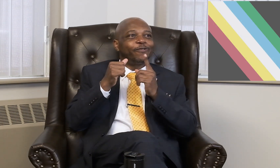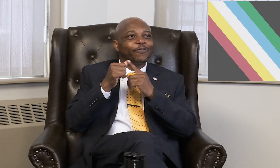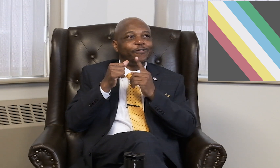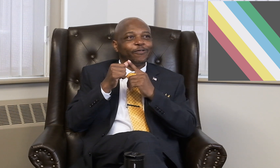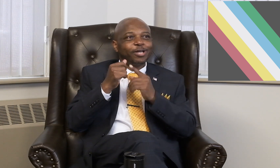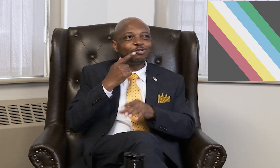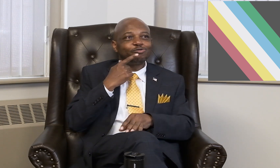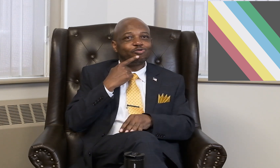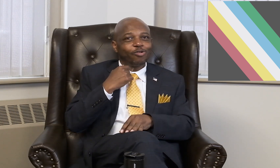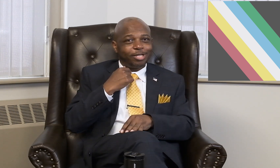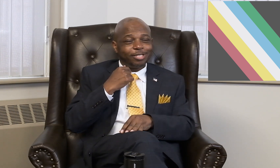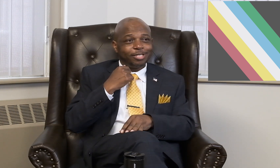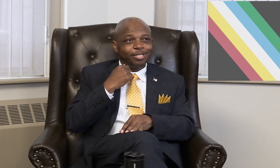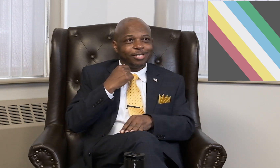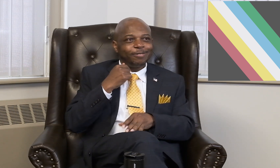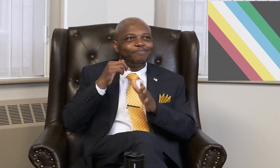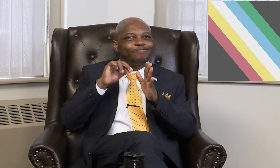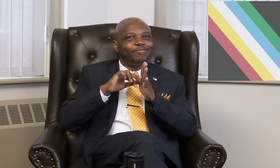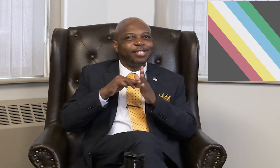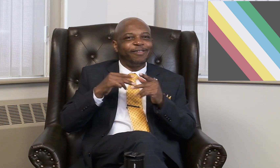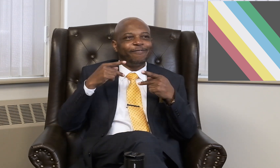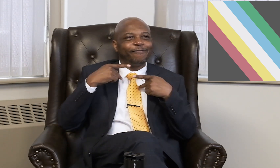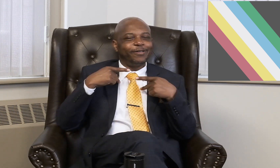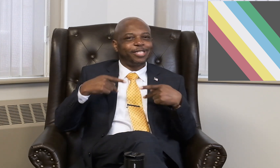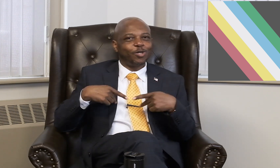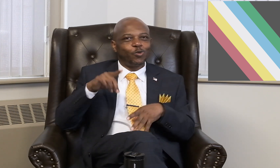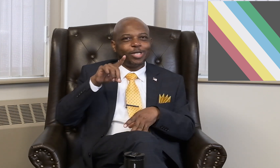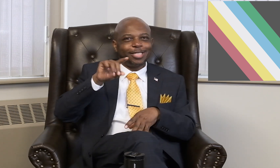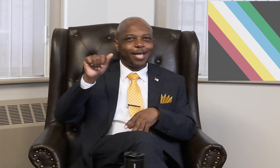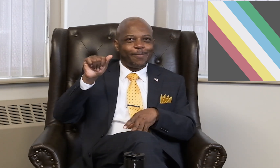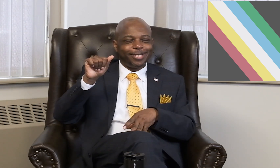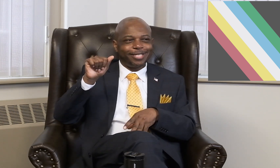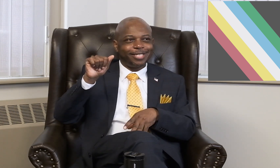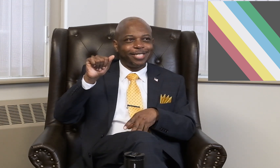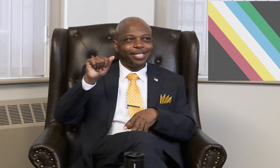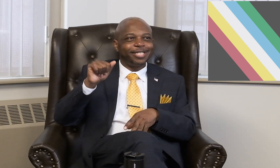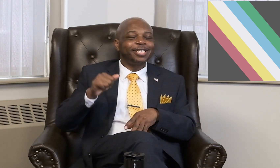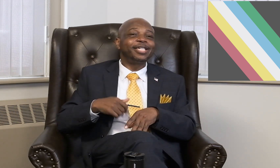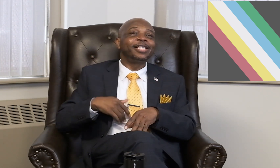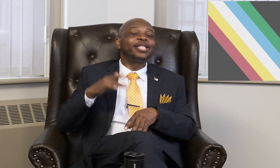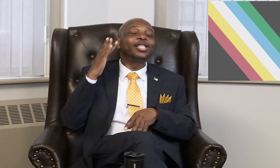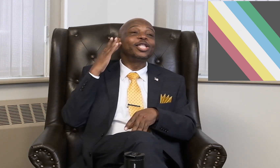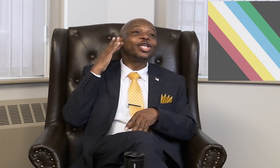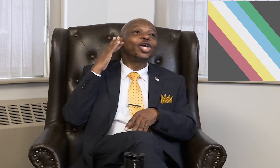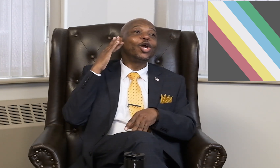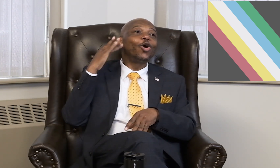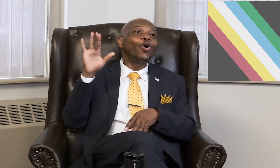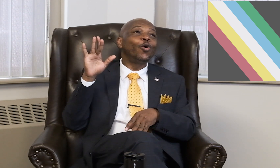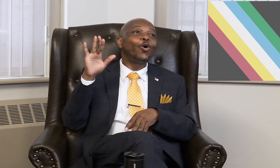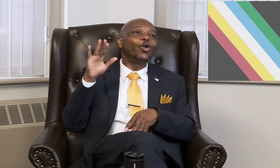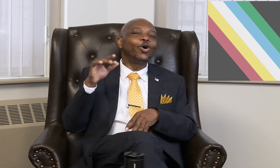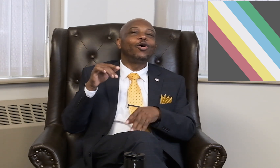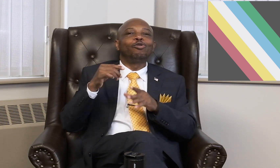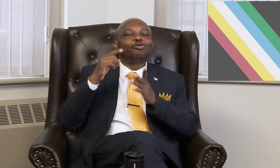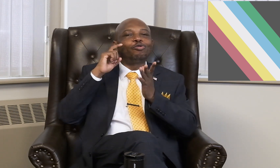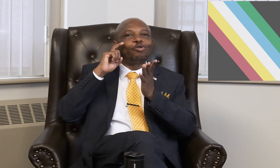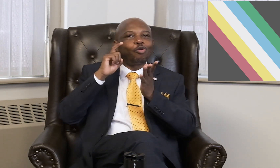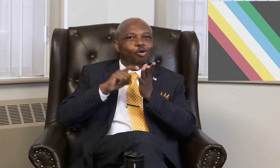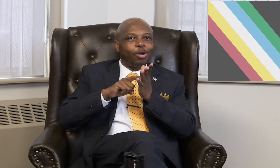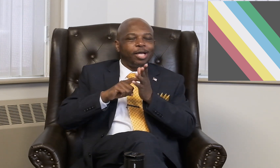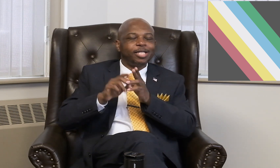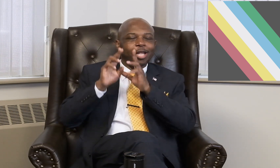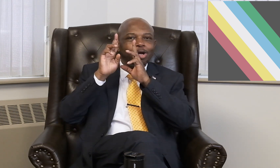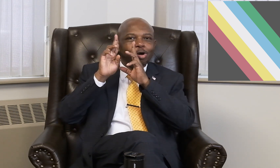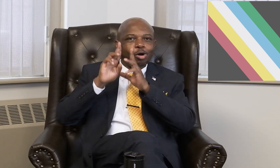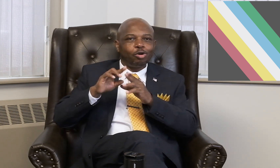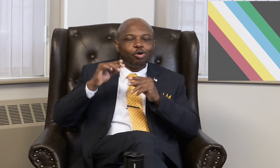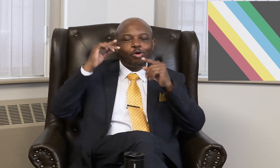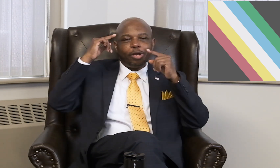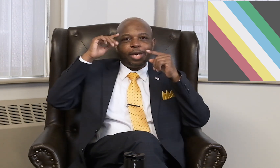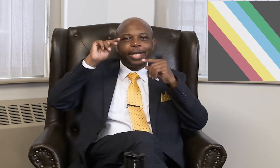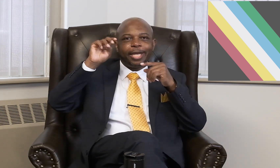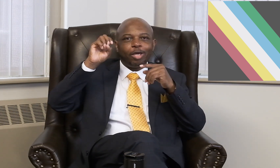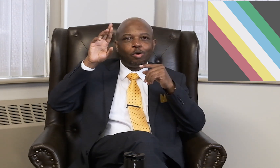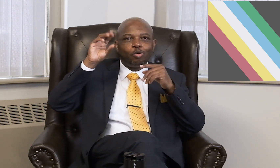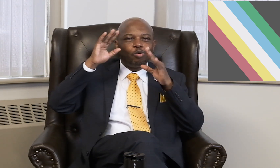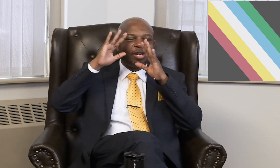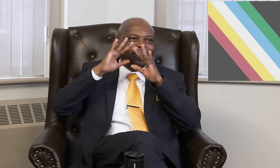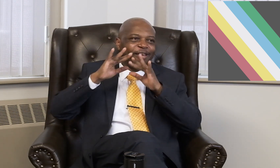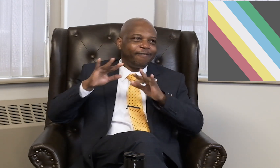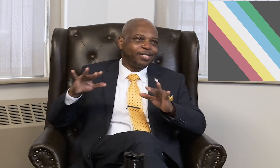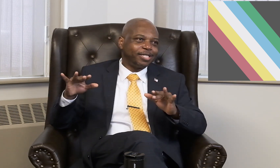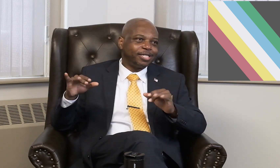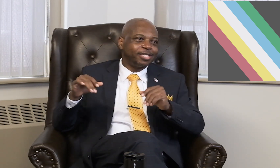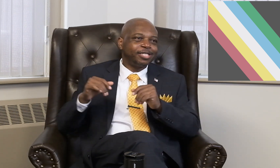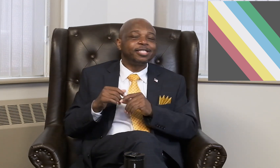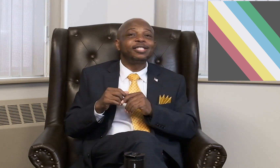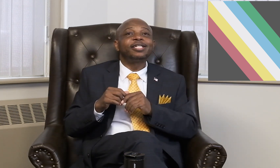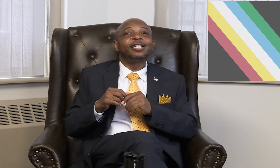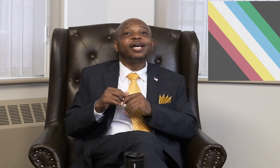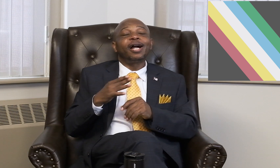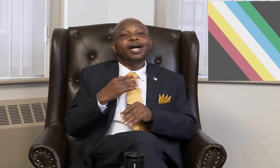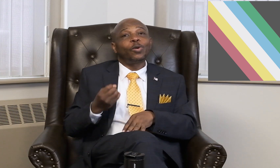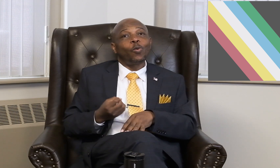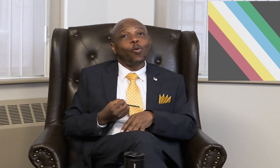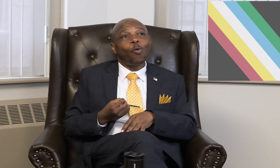red represents physical disabilities, gold recognizes neurodiversity, white is in honor